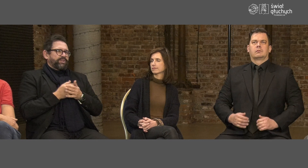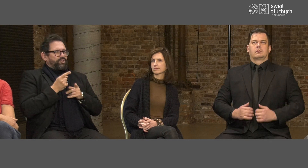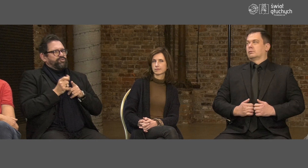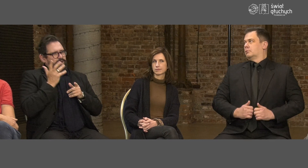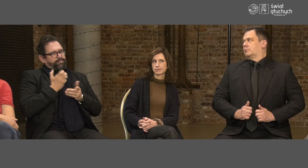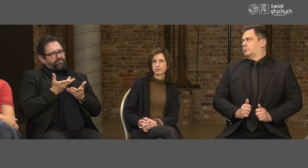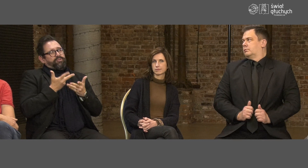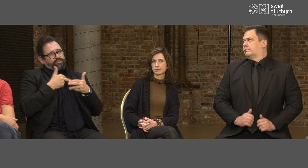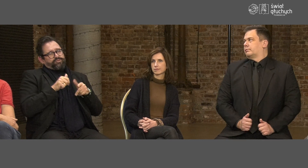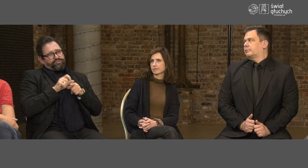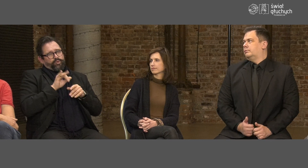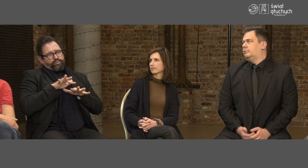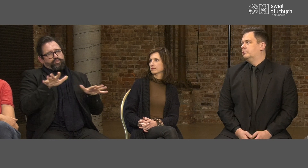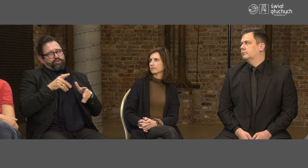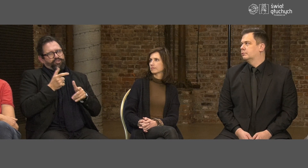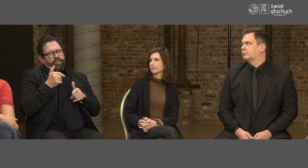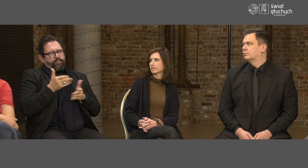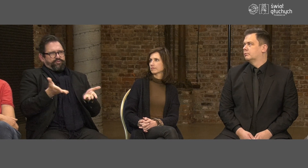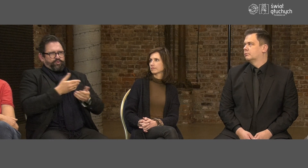And it’s offensive to those people.